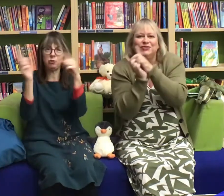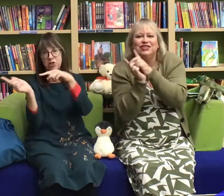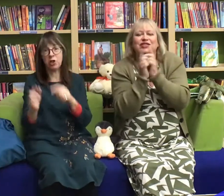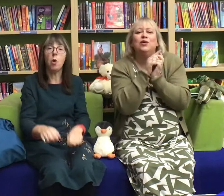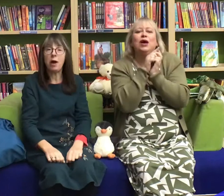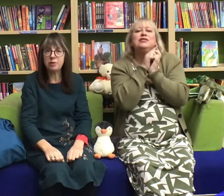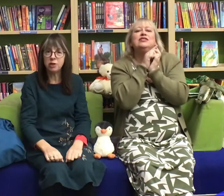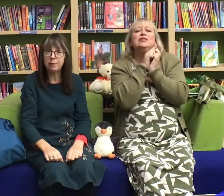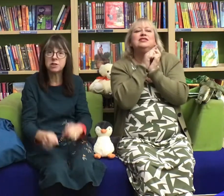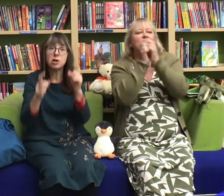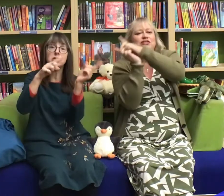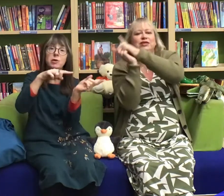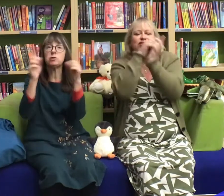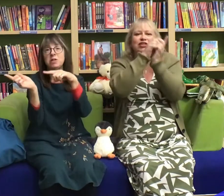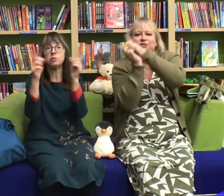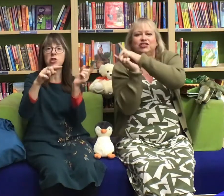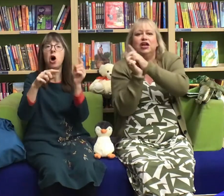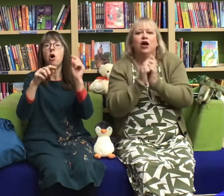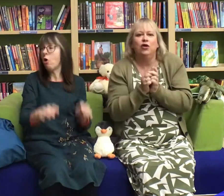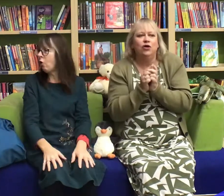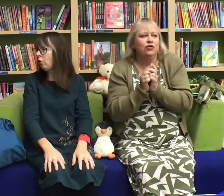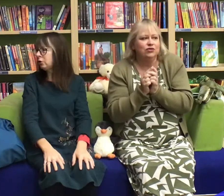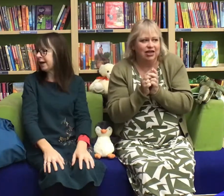wipers on the bus go swish swish swish all day long!